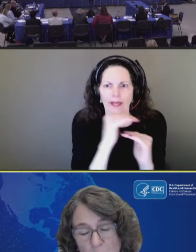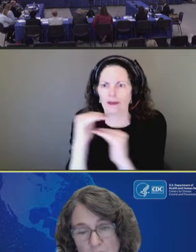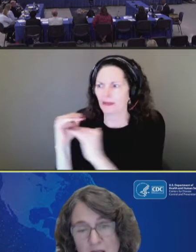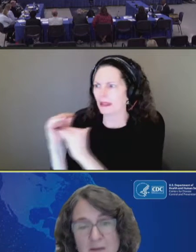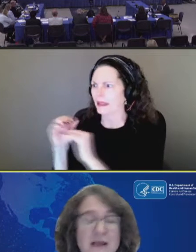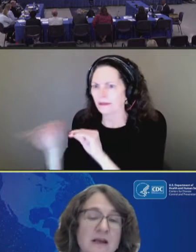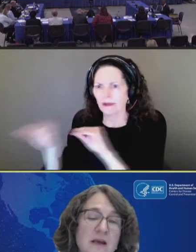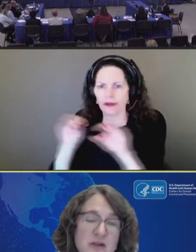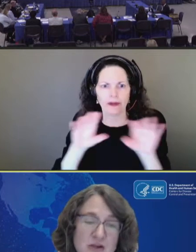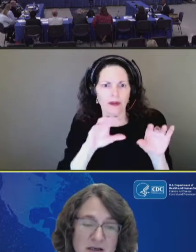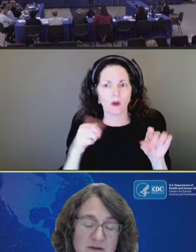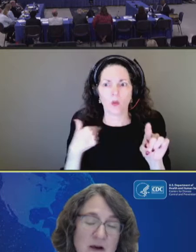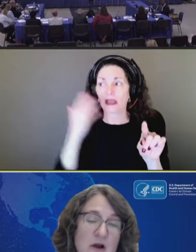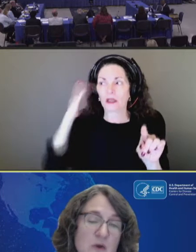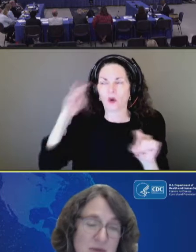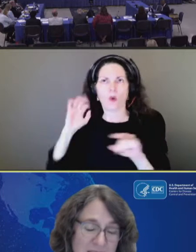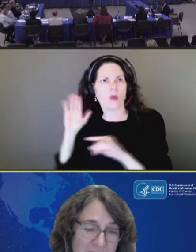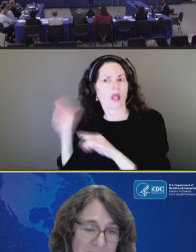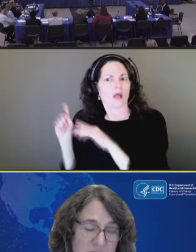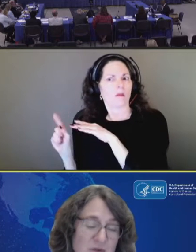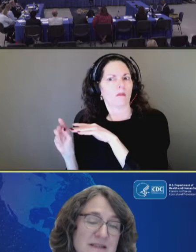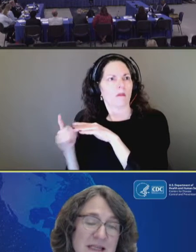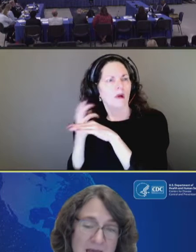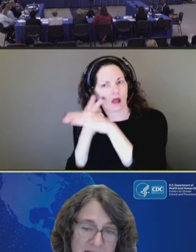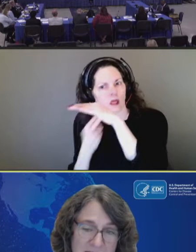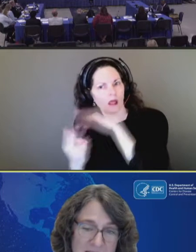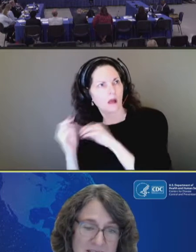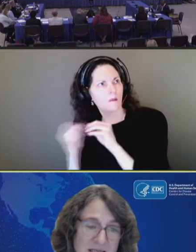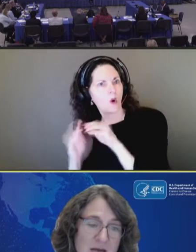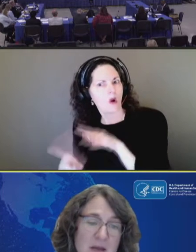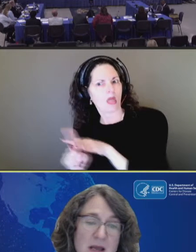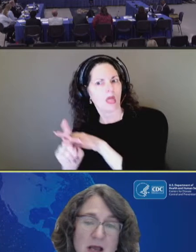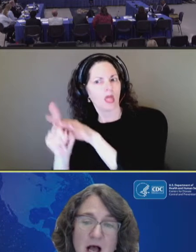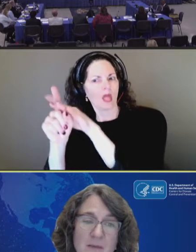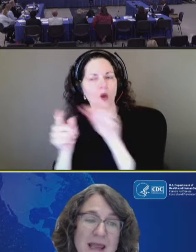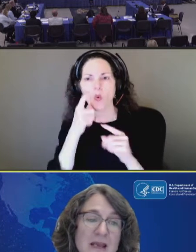who are coming? Trying to figure out who's at highest risk and how to get it to them.